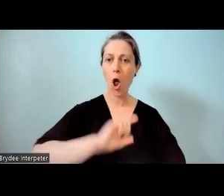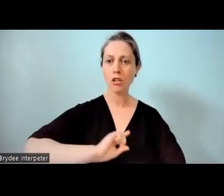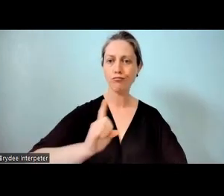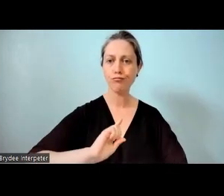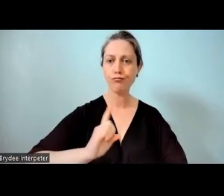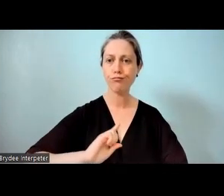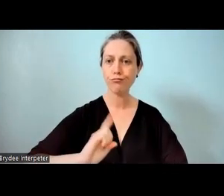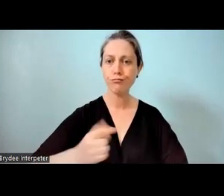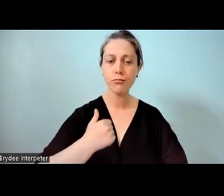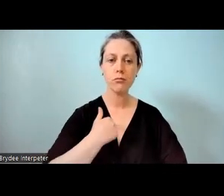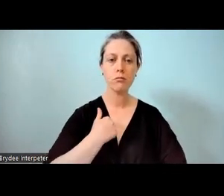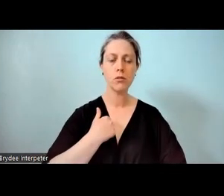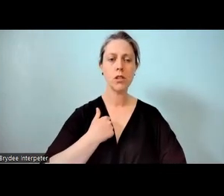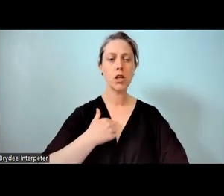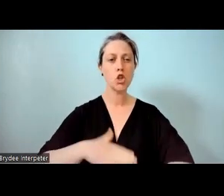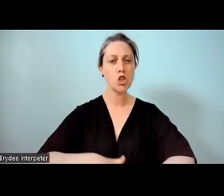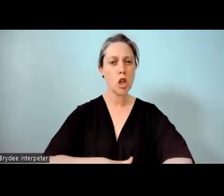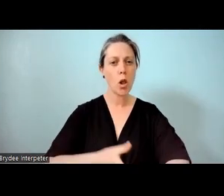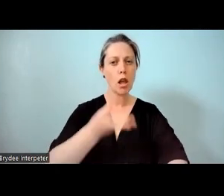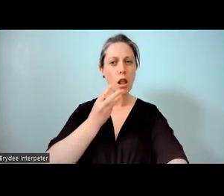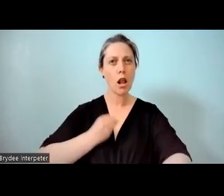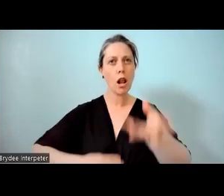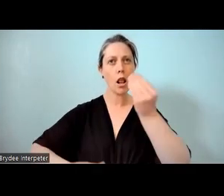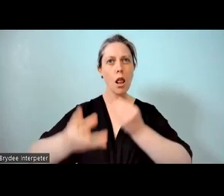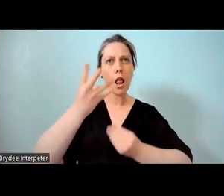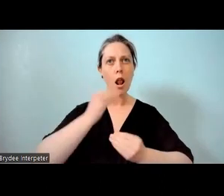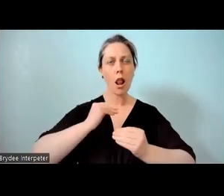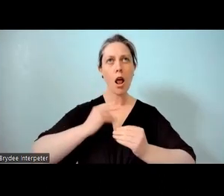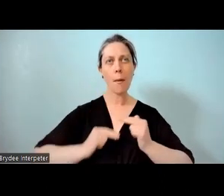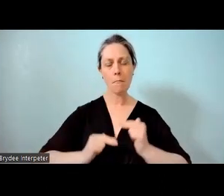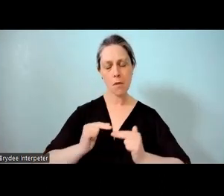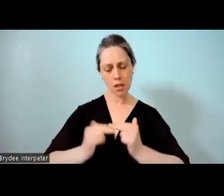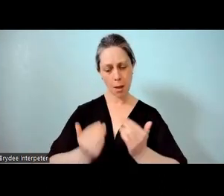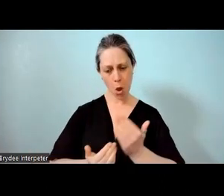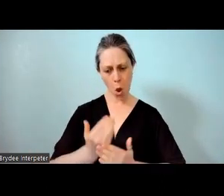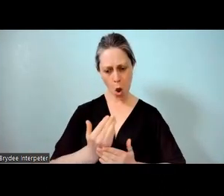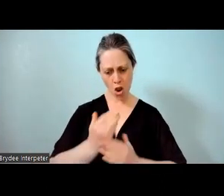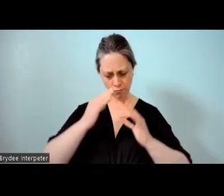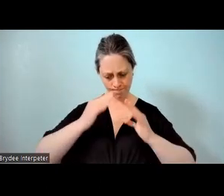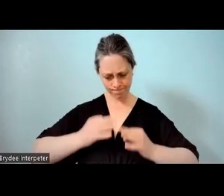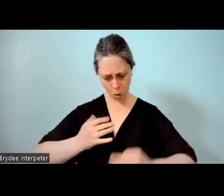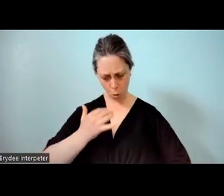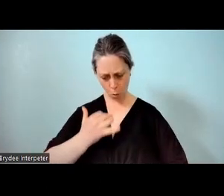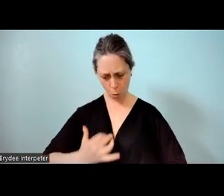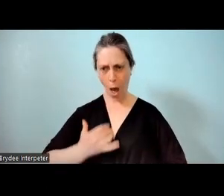And I slowly build up a different view of myself both as a learner and as a person, and what I was capable of.